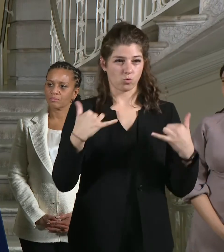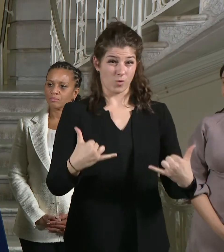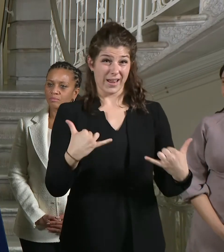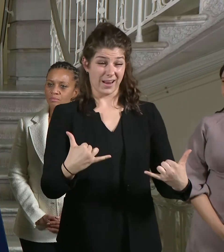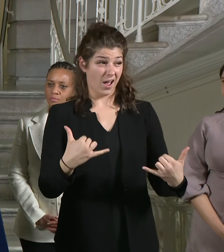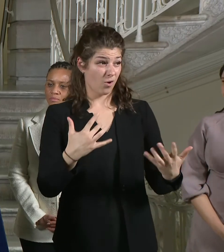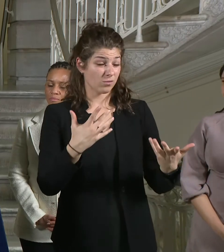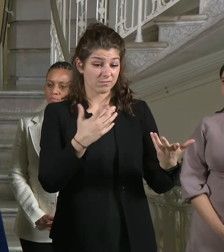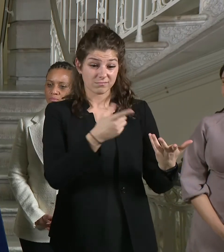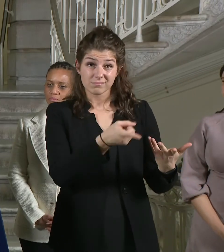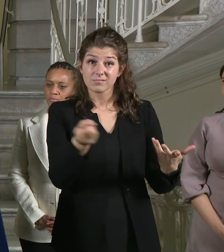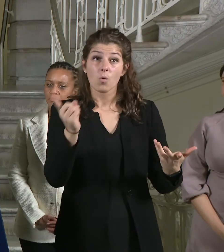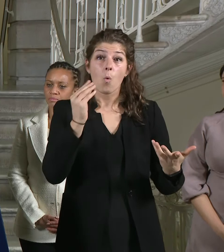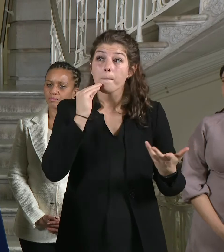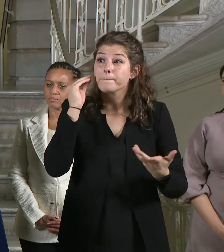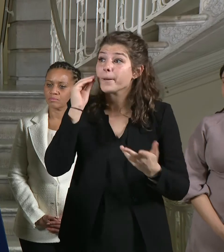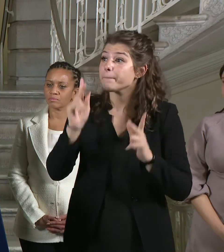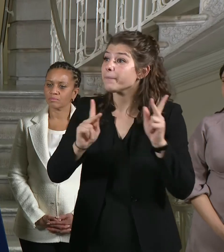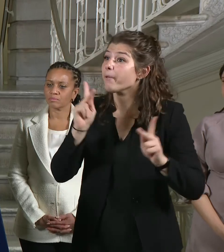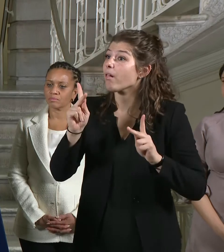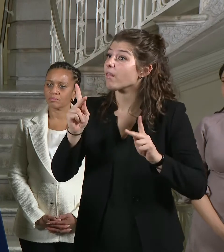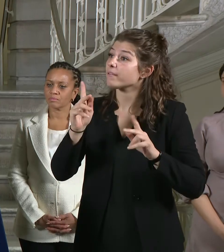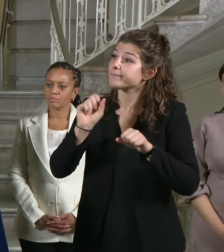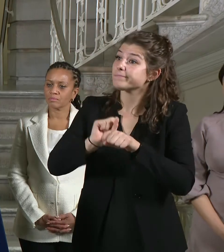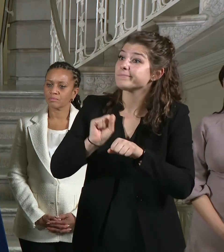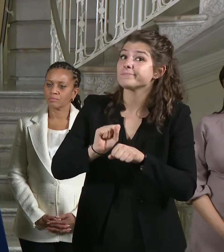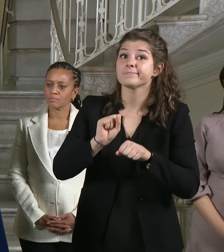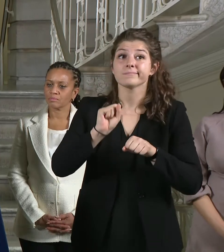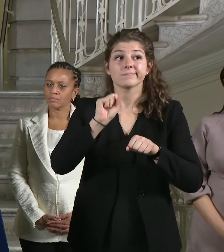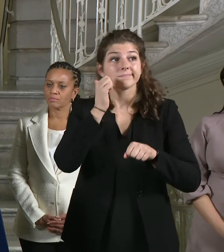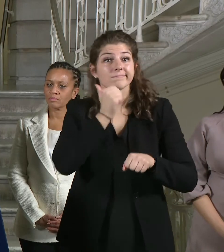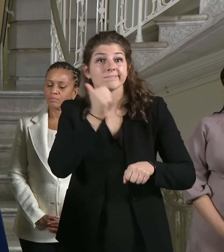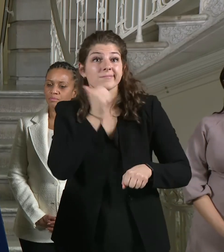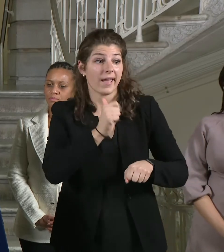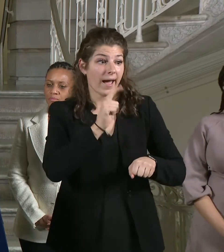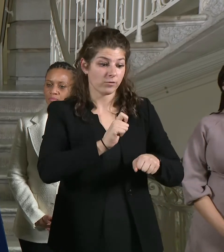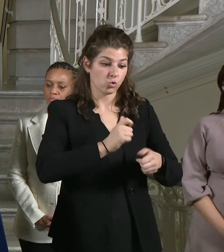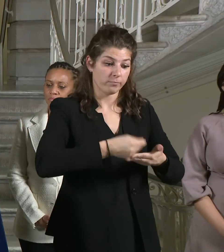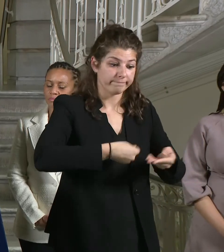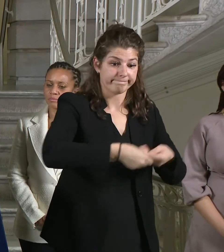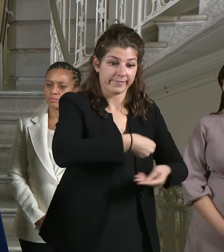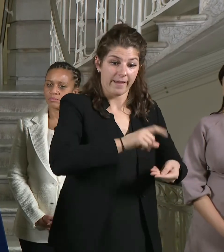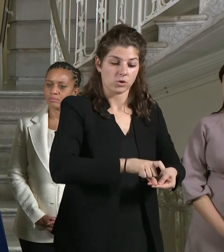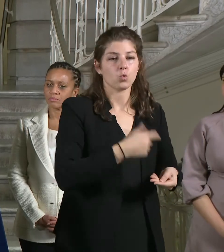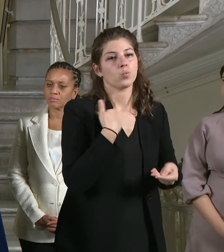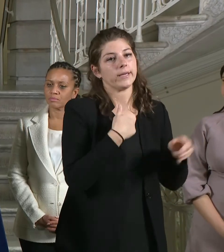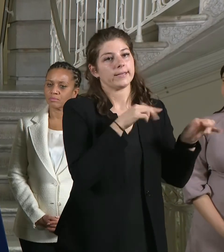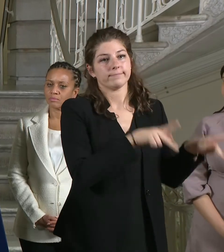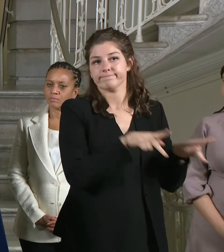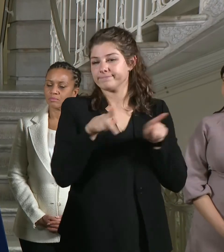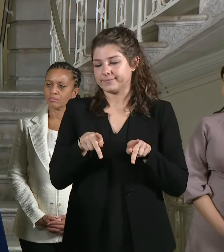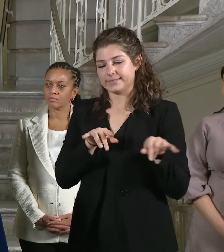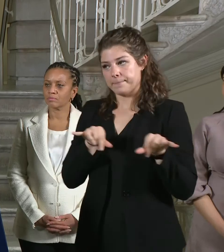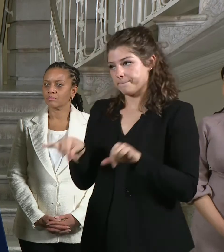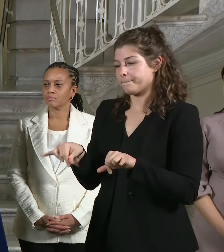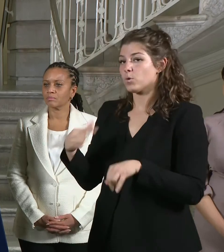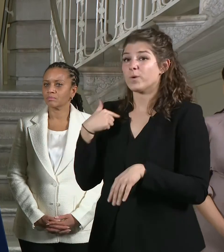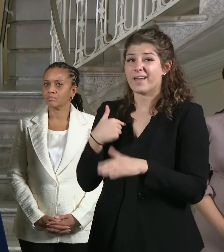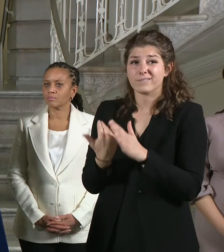THERE ARE A WHOLE LOT OF THINGS I WOULD LIKE TO DO BUT WE ARE ASKING EVERY DAY TAXPAYERS TO PROPERLY BALANCE